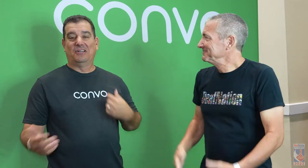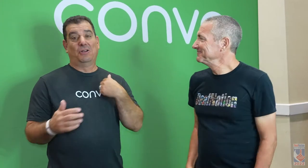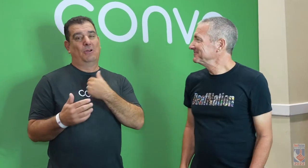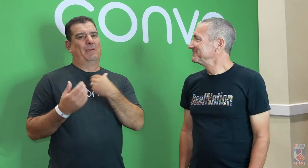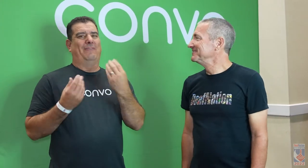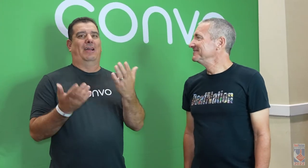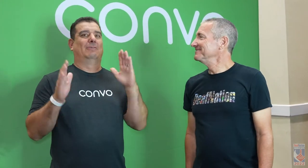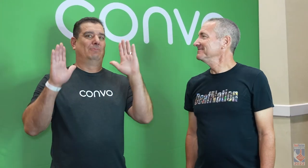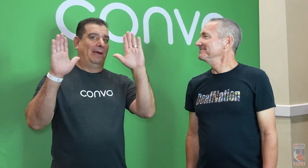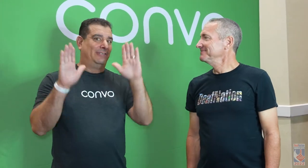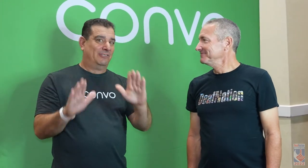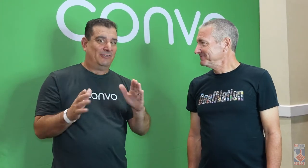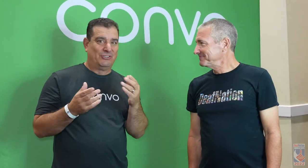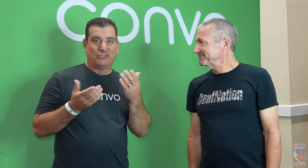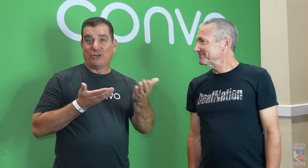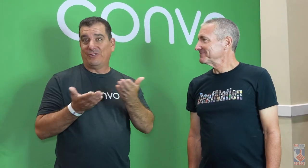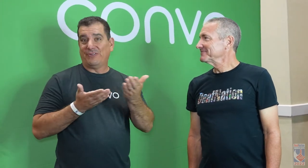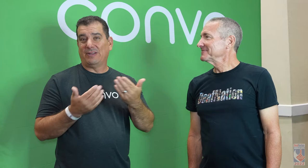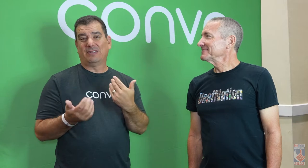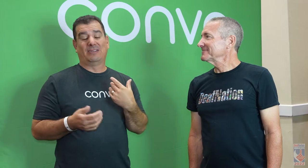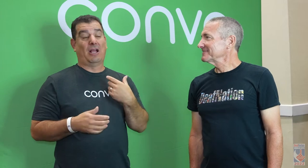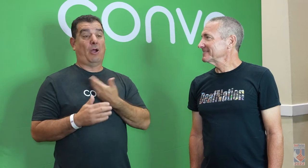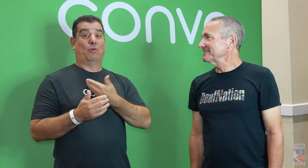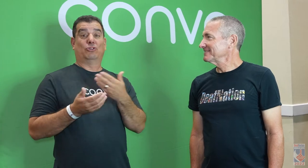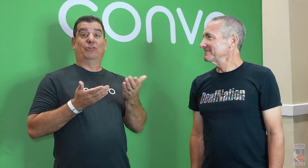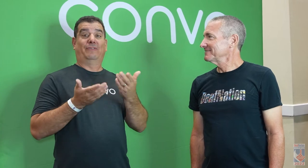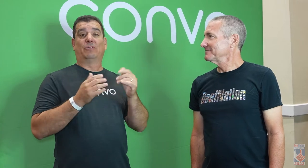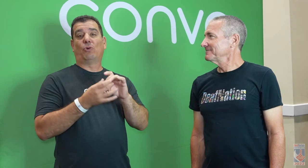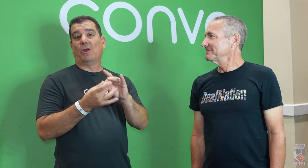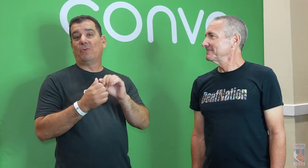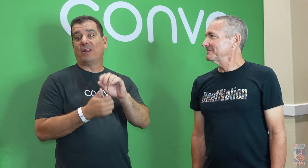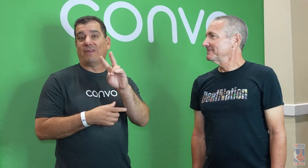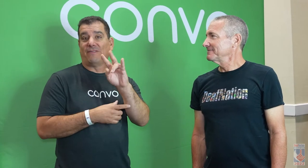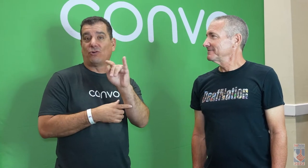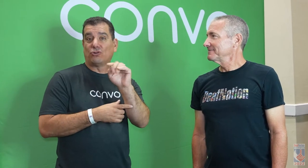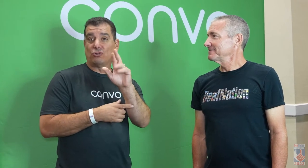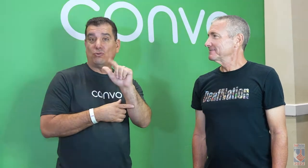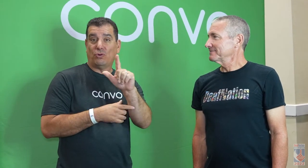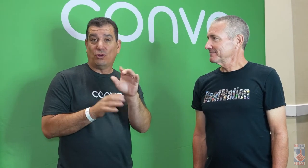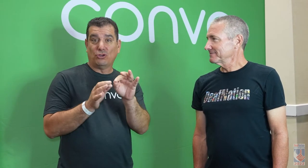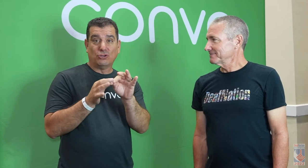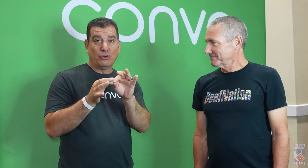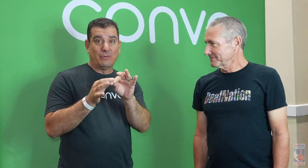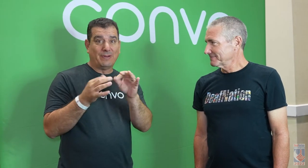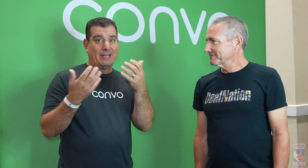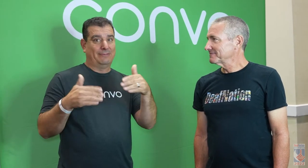We provide amazing services, such as our virtual interpreting